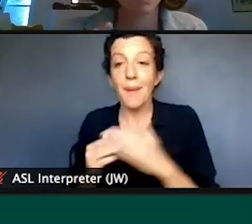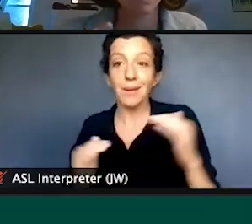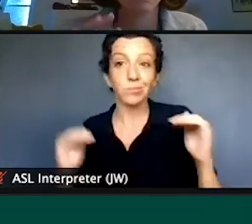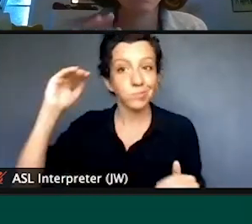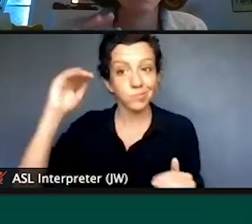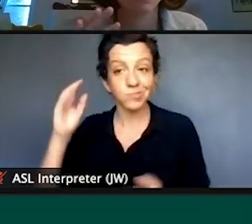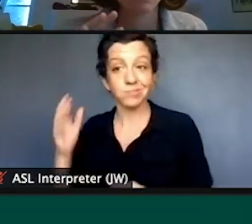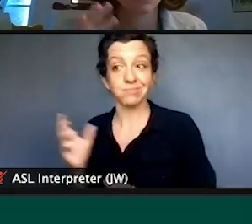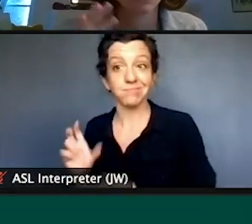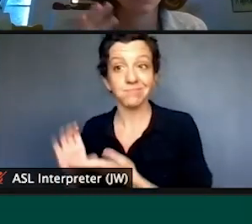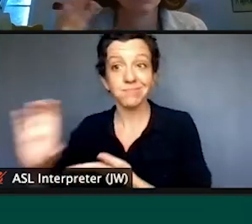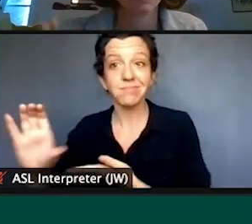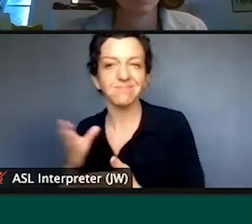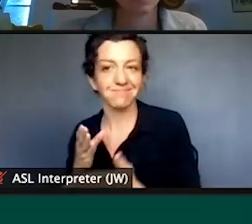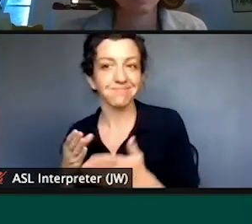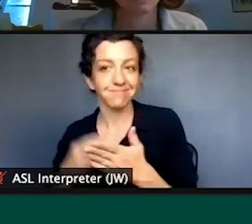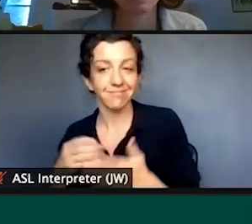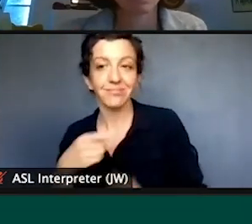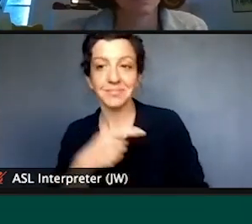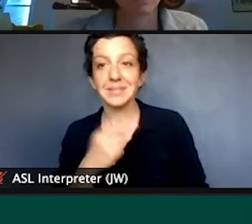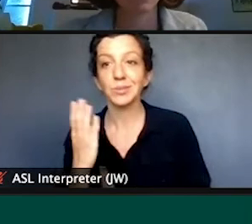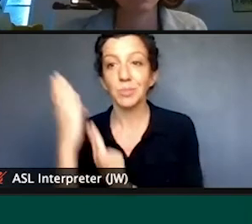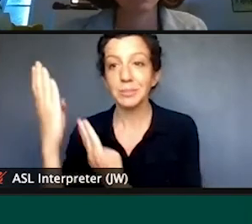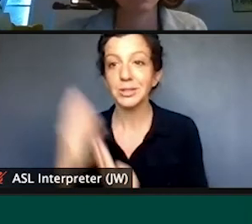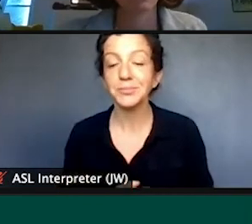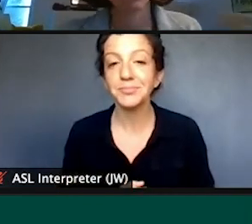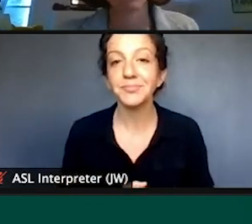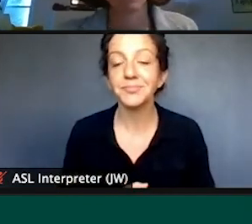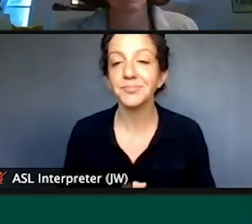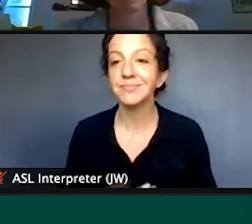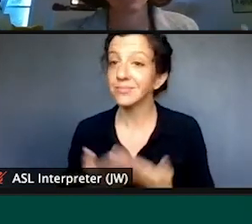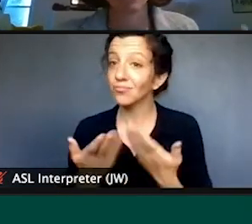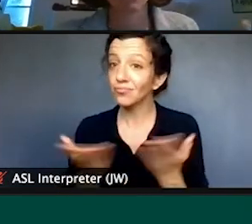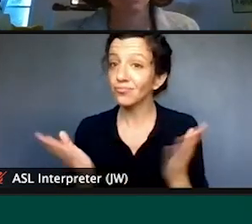by changing the process that was created under by Proposition 57